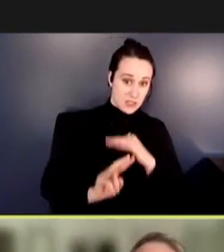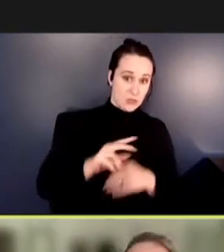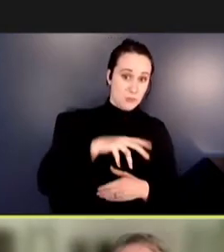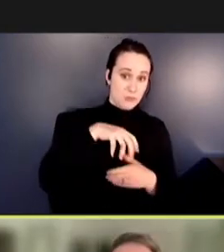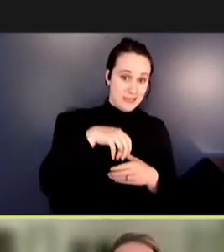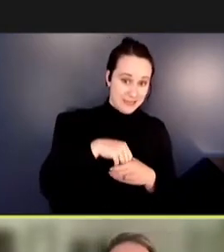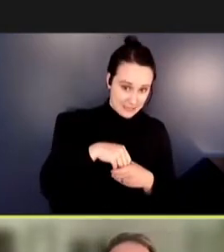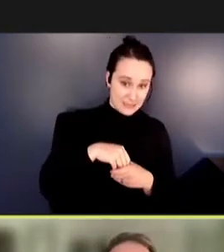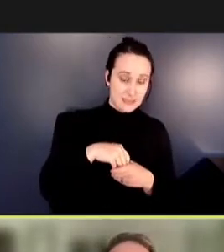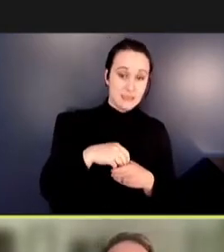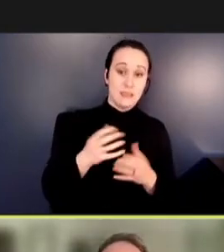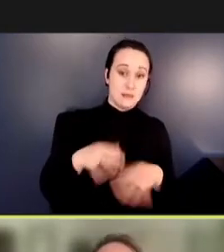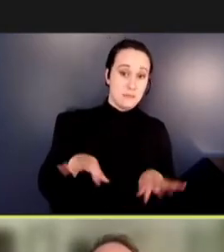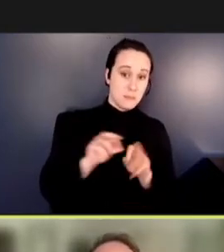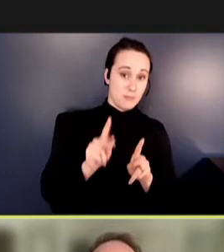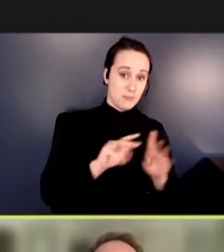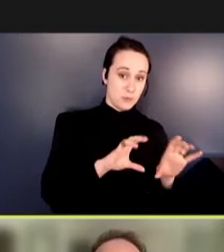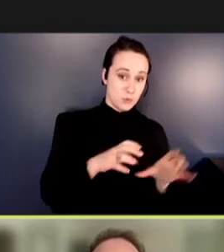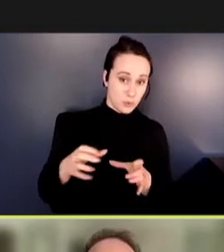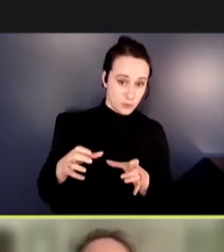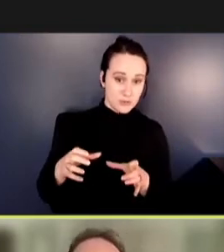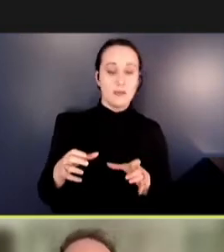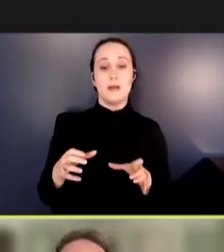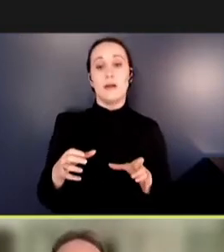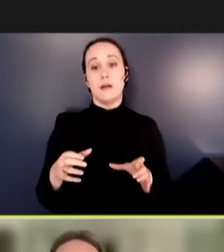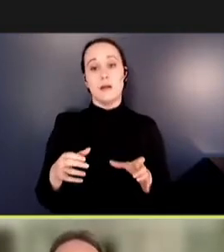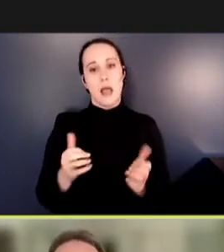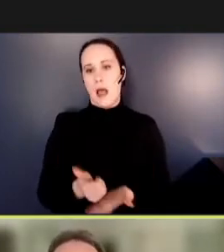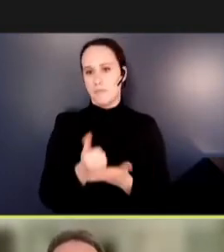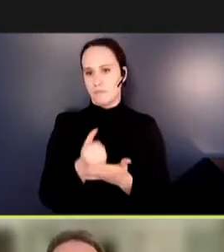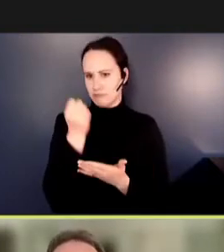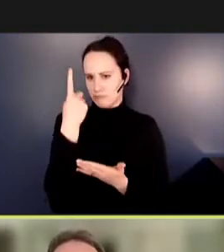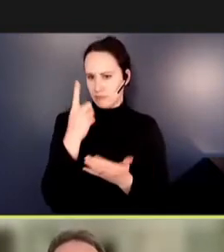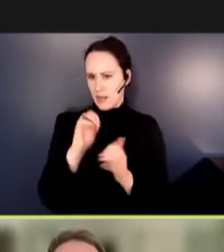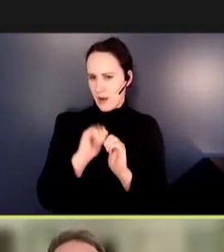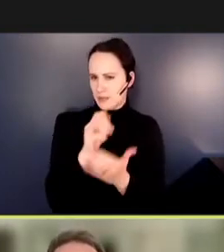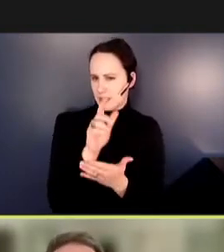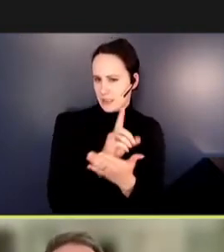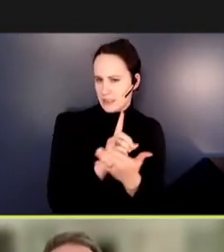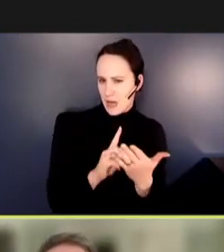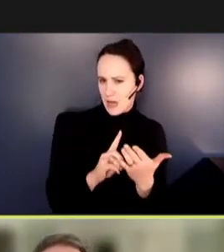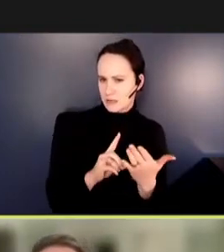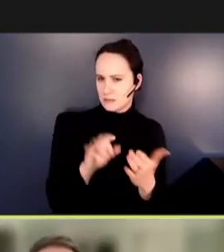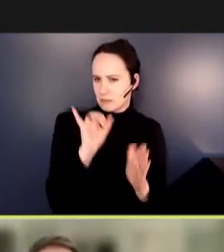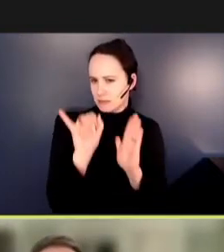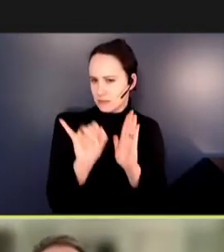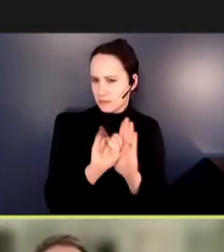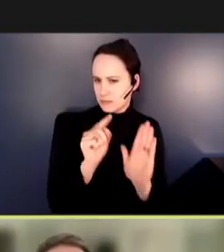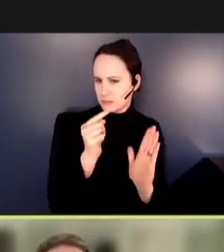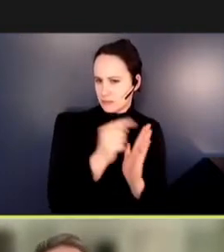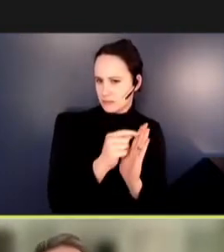within key populations, understanding how to design or identify key antigens or receptors